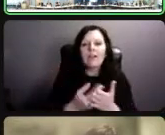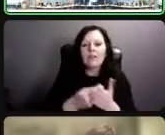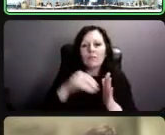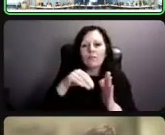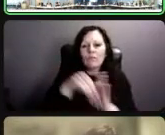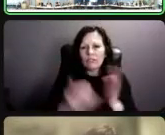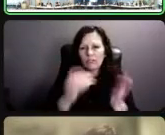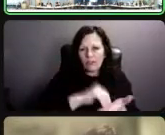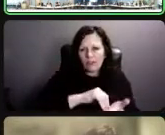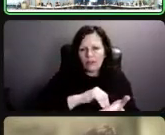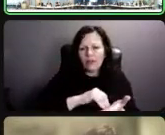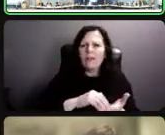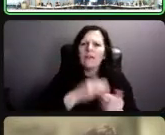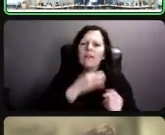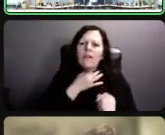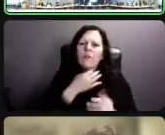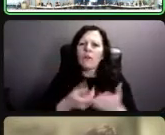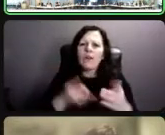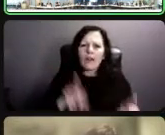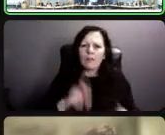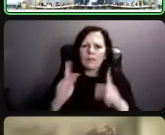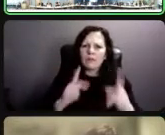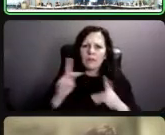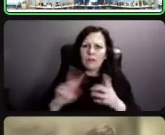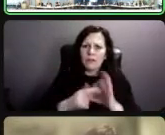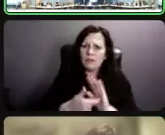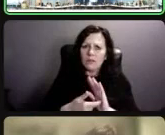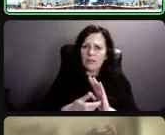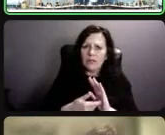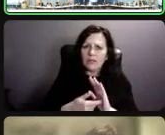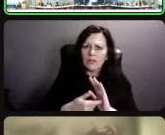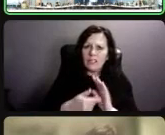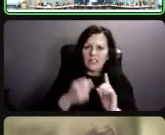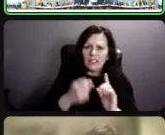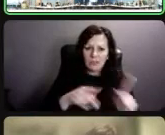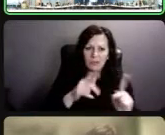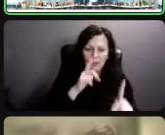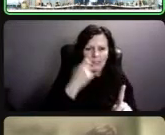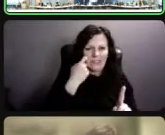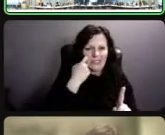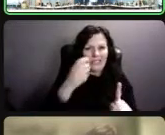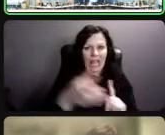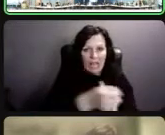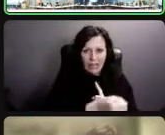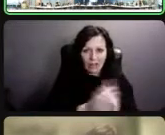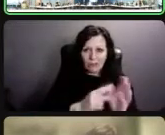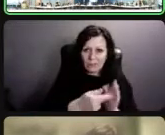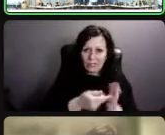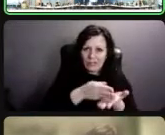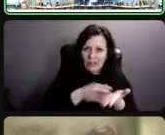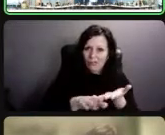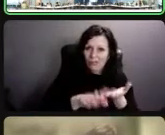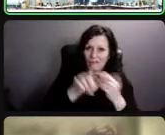HAPPENS WHEN WE GO INTO ANOTHER